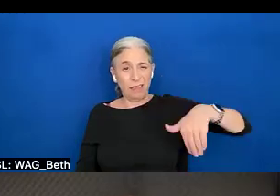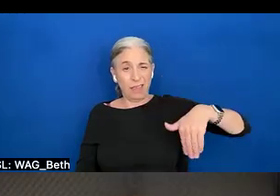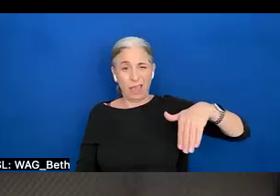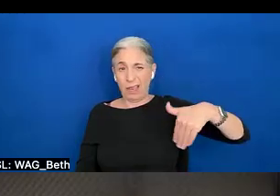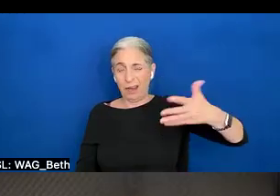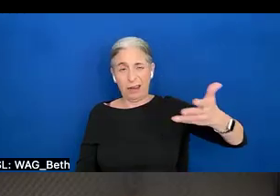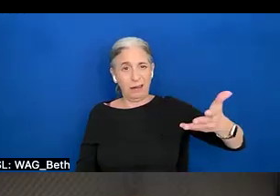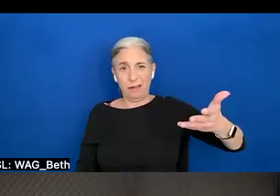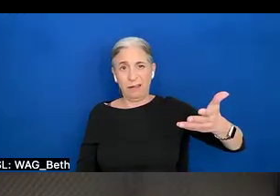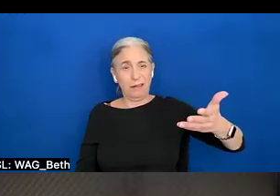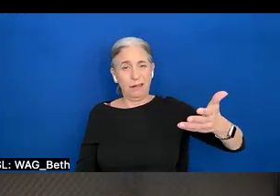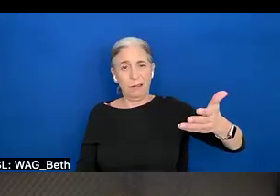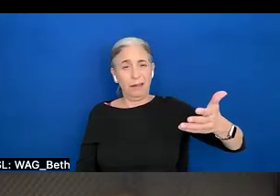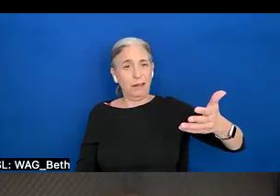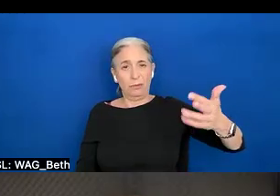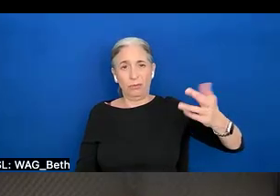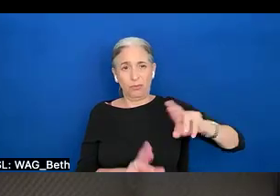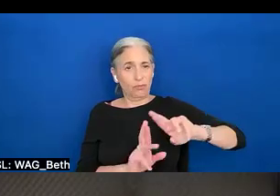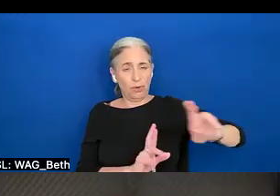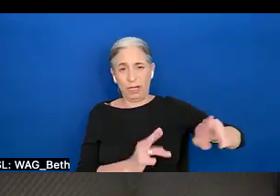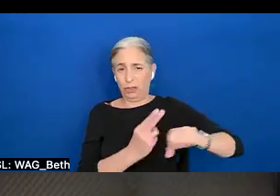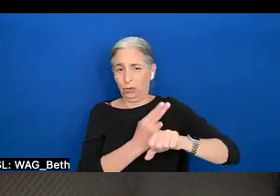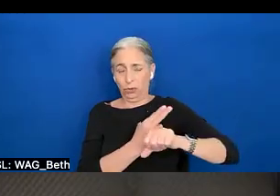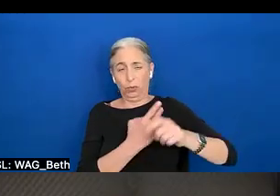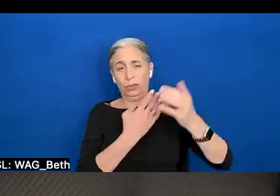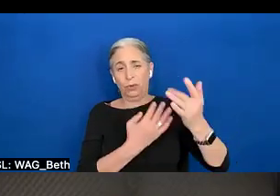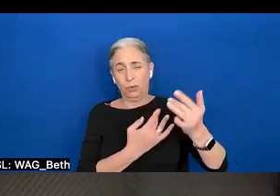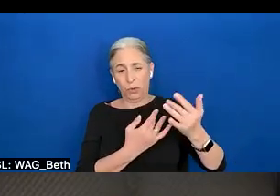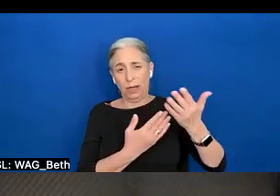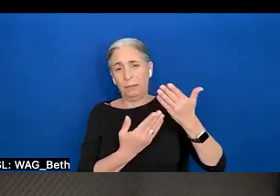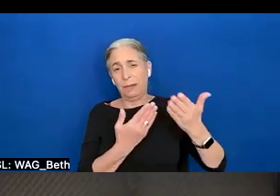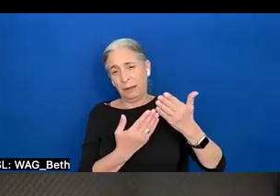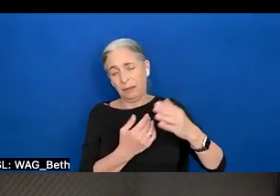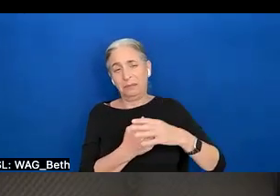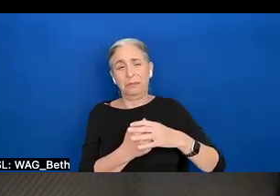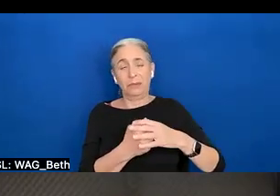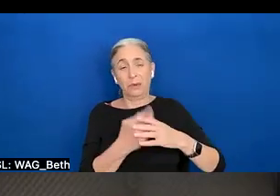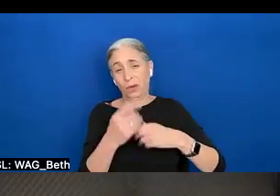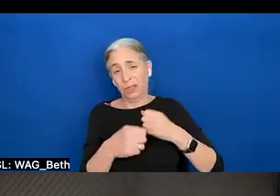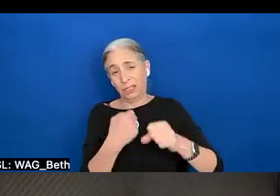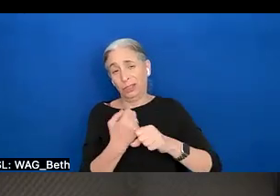So we have to wait for probably some -- a few years.